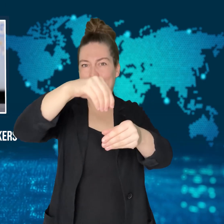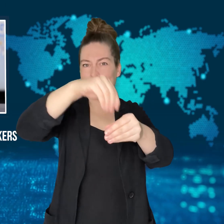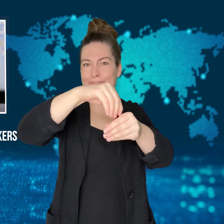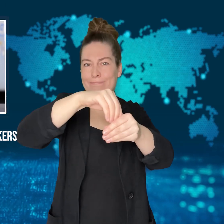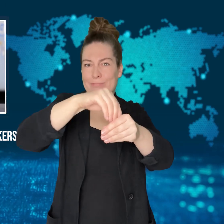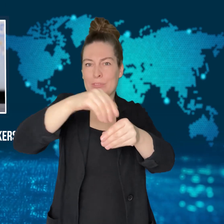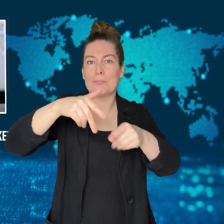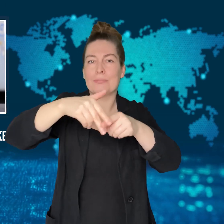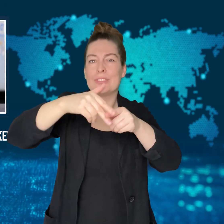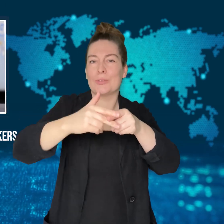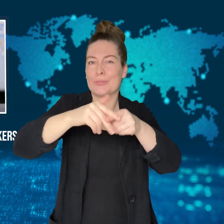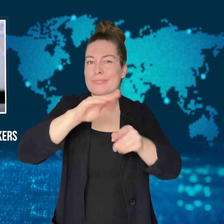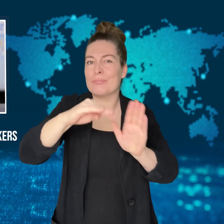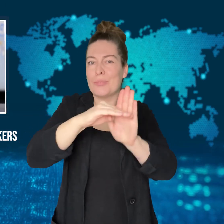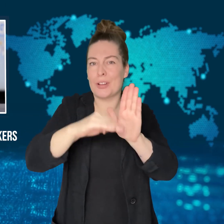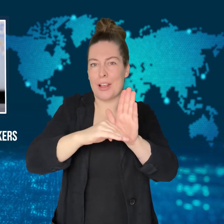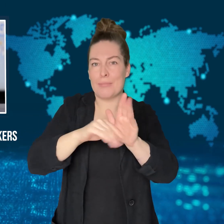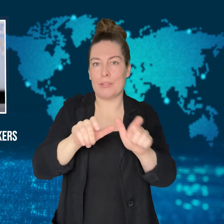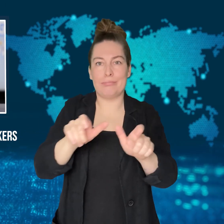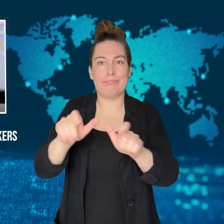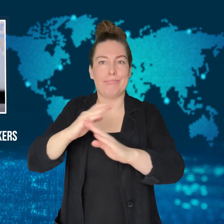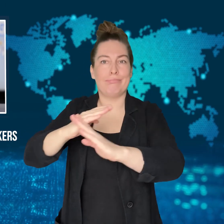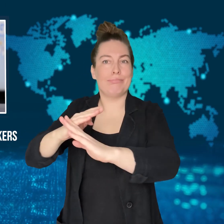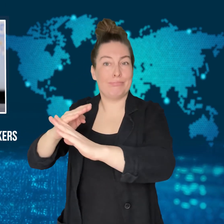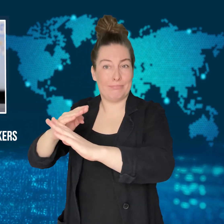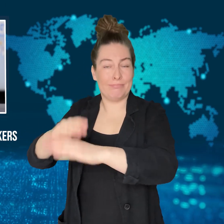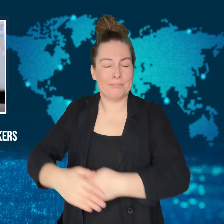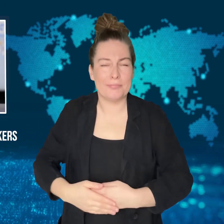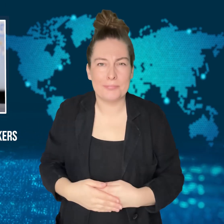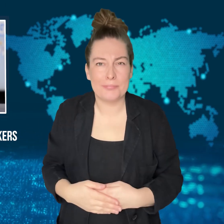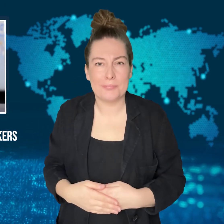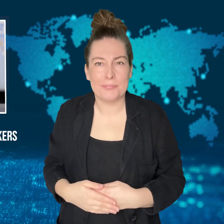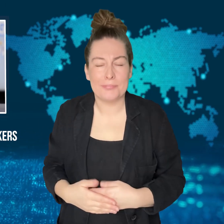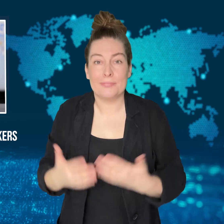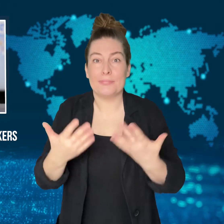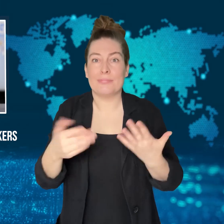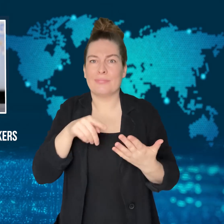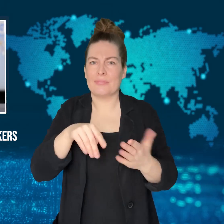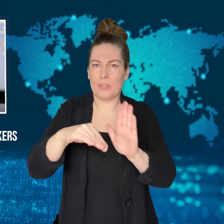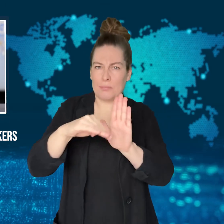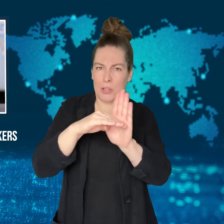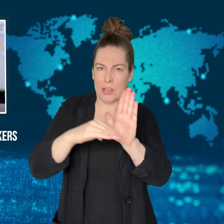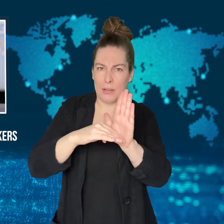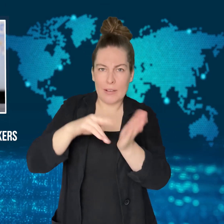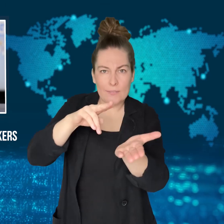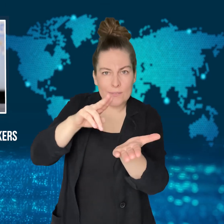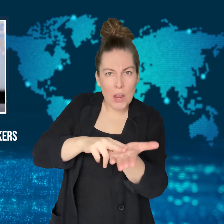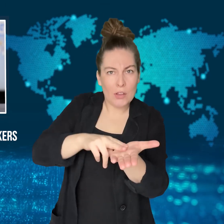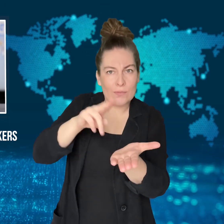The company's fact- checking program was put